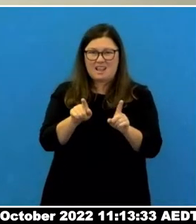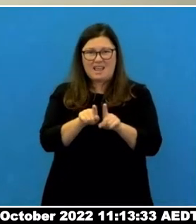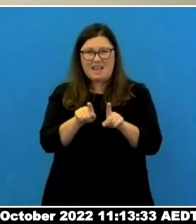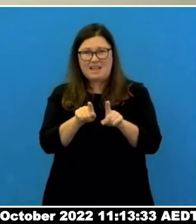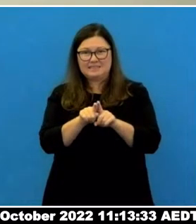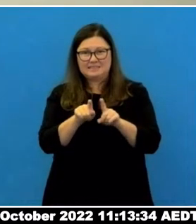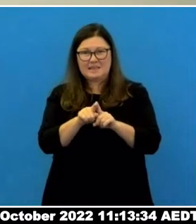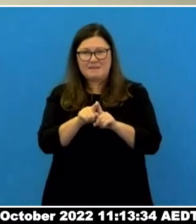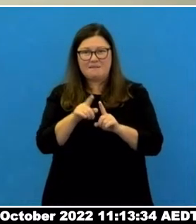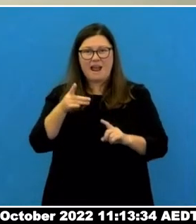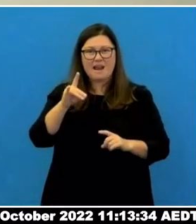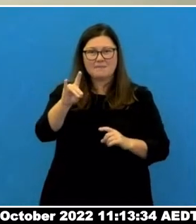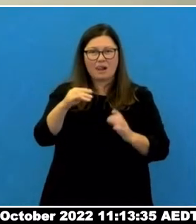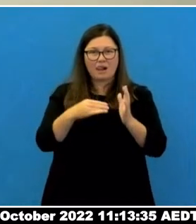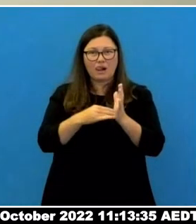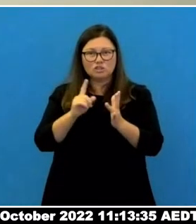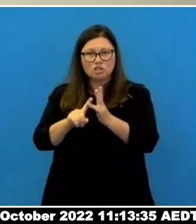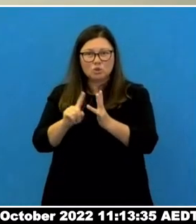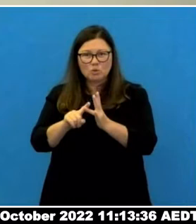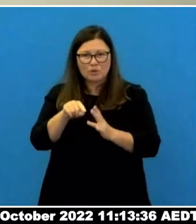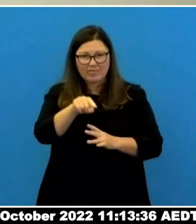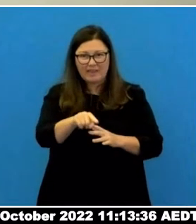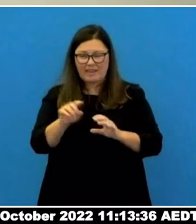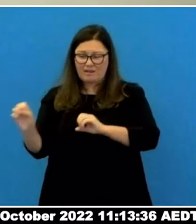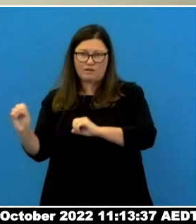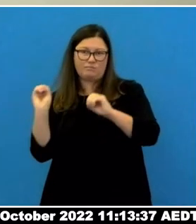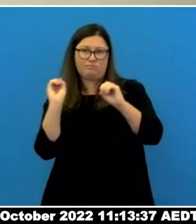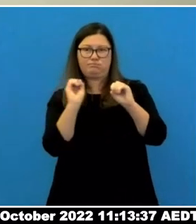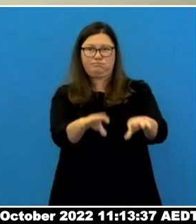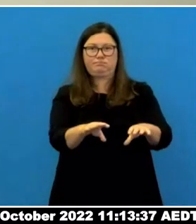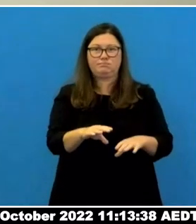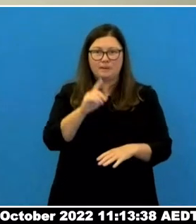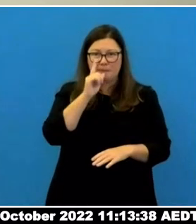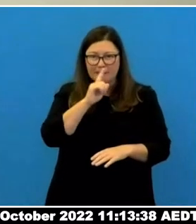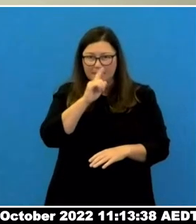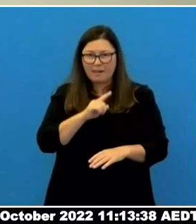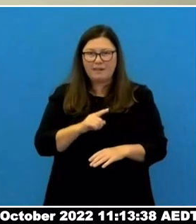suppose people get enjoyment or entertainment